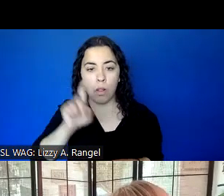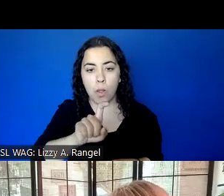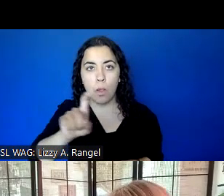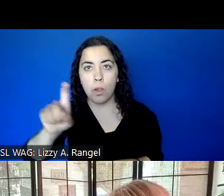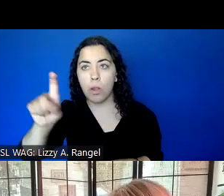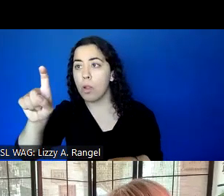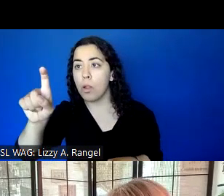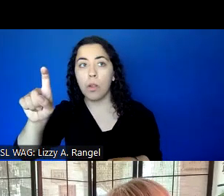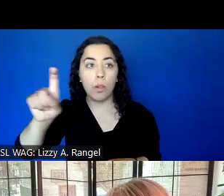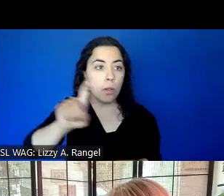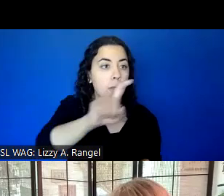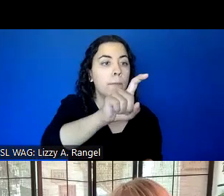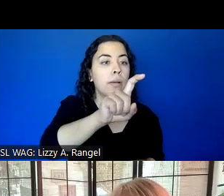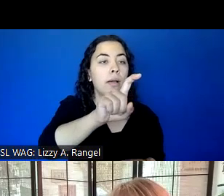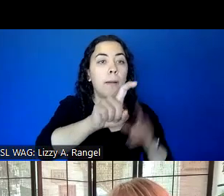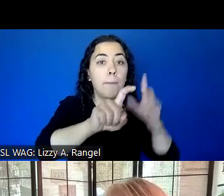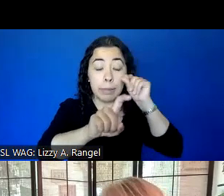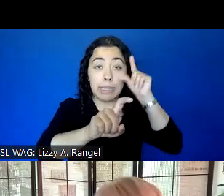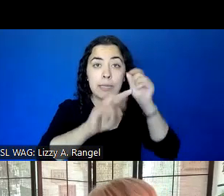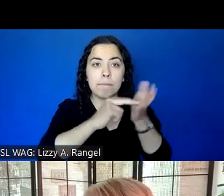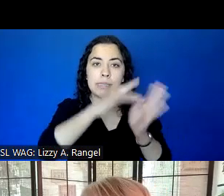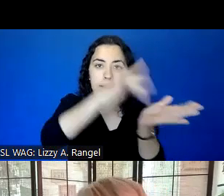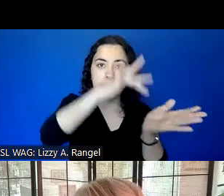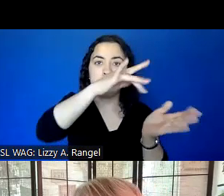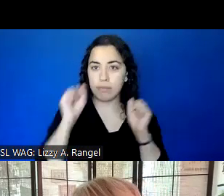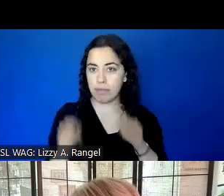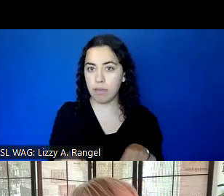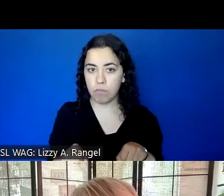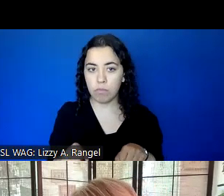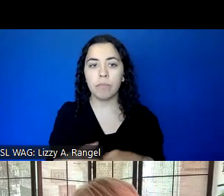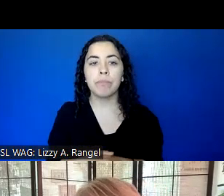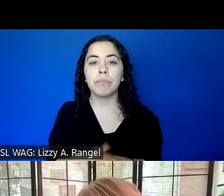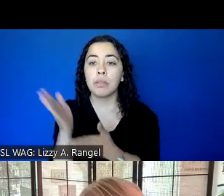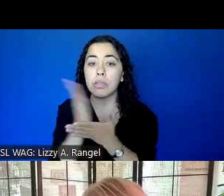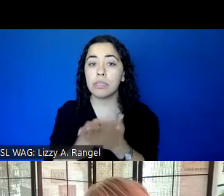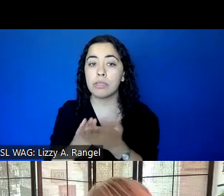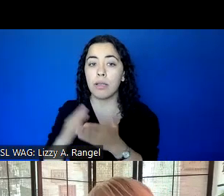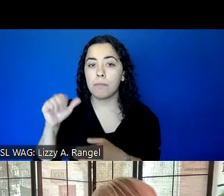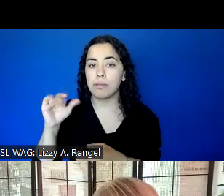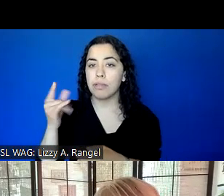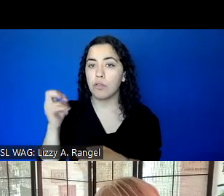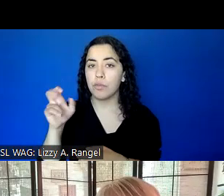or screen magnifiers also sometimes have text-to-speech functionality as well.